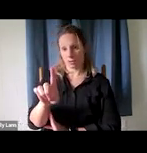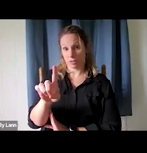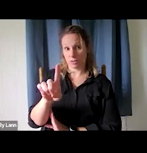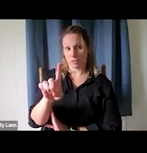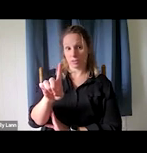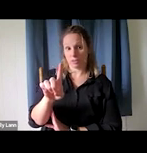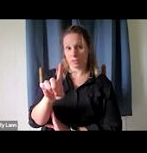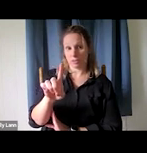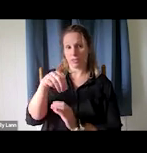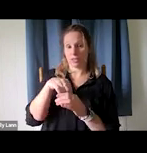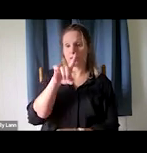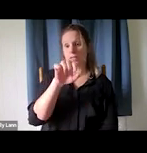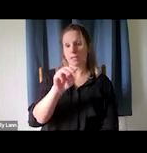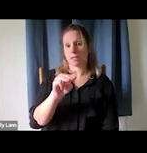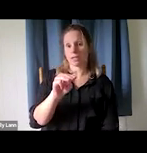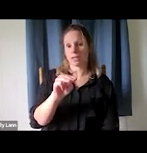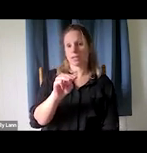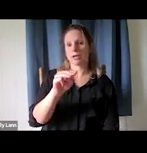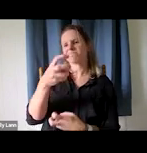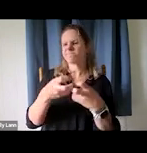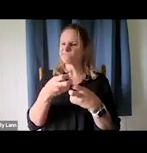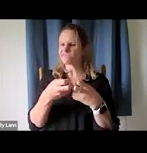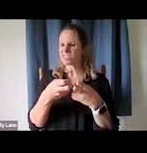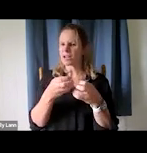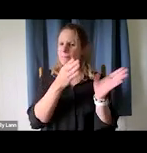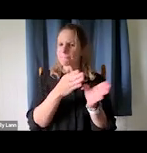as being maladaptive or problematic pattern of substance use